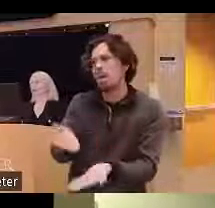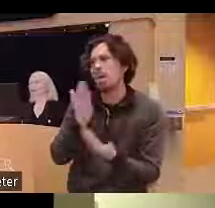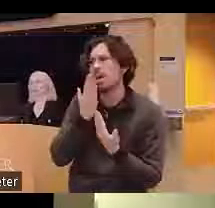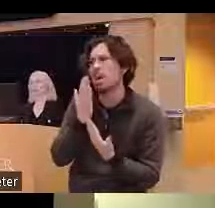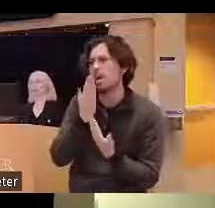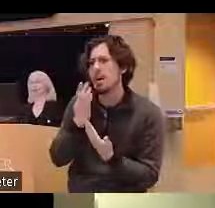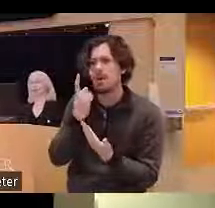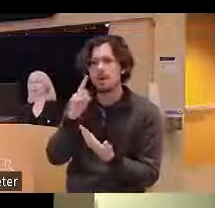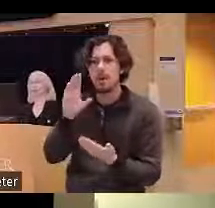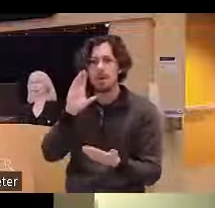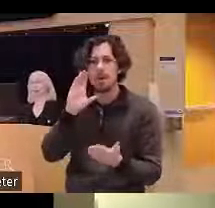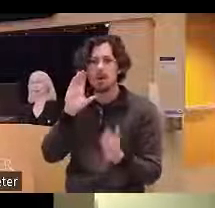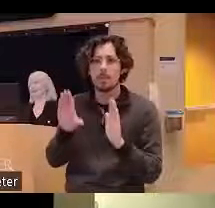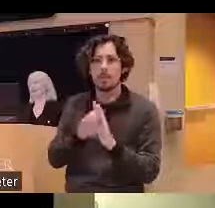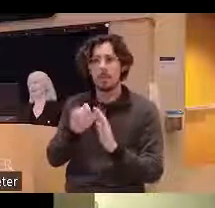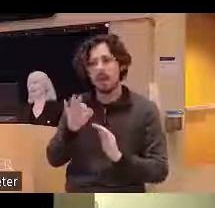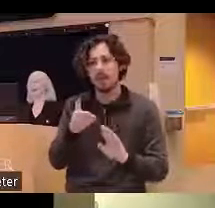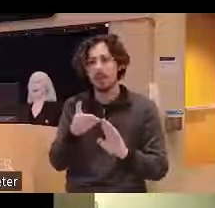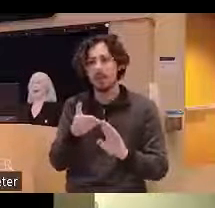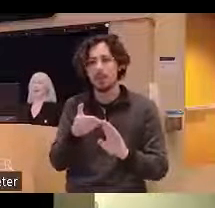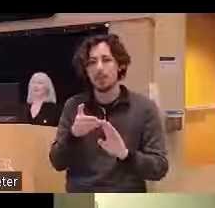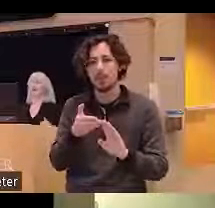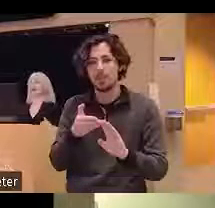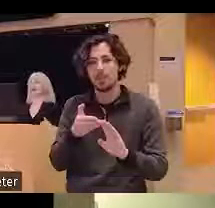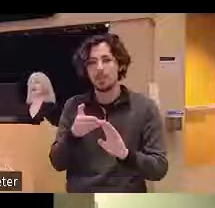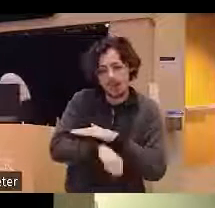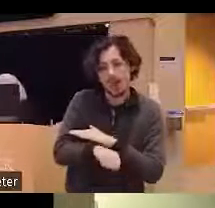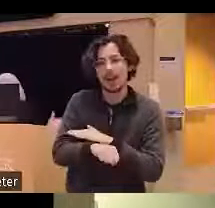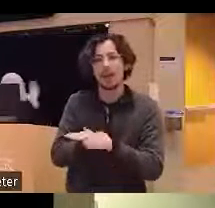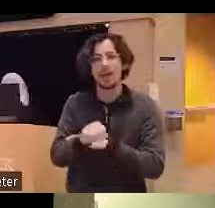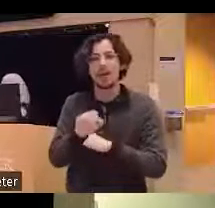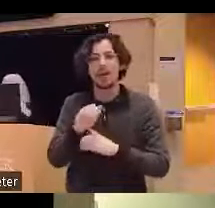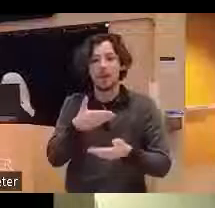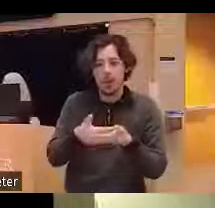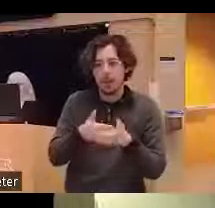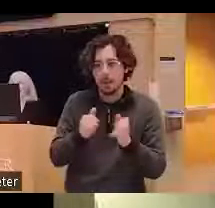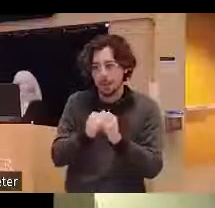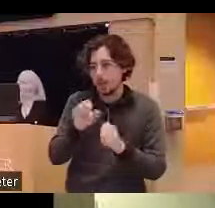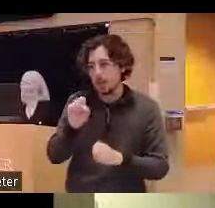pictures of prenatal babies with a sonogram um so but you all know this is a brain and I work